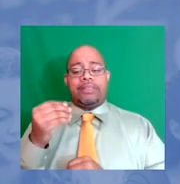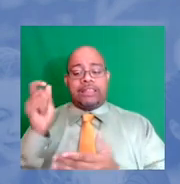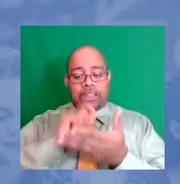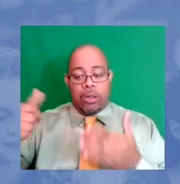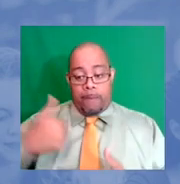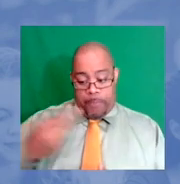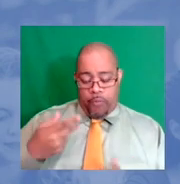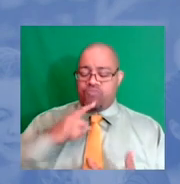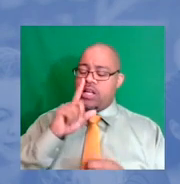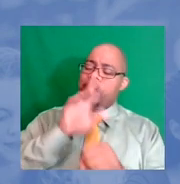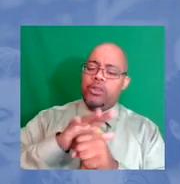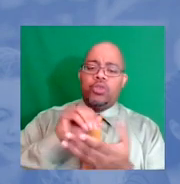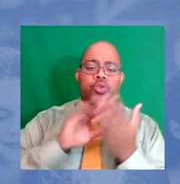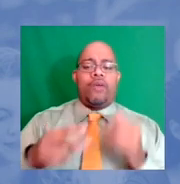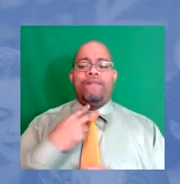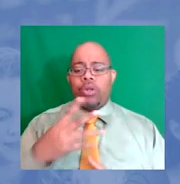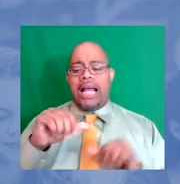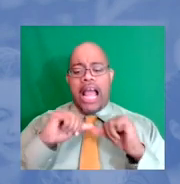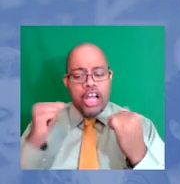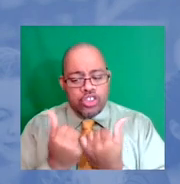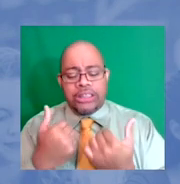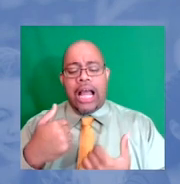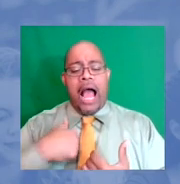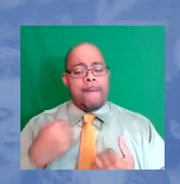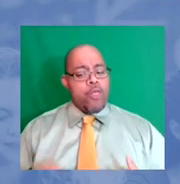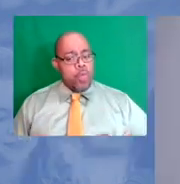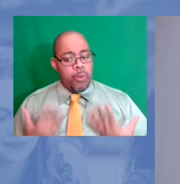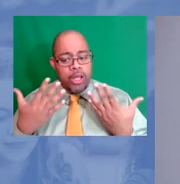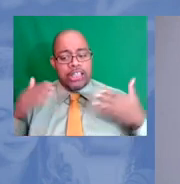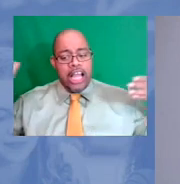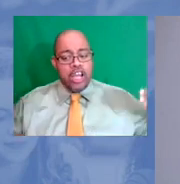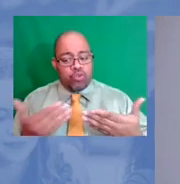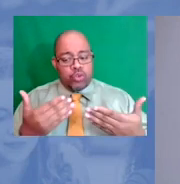STUDENT VOICE AND AGENCY. I'M THRILLED TO INTRODUCE TWO EXTREMELY SPECIAL